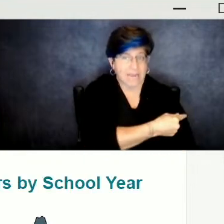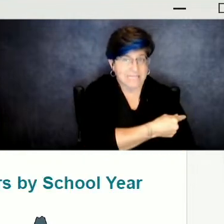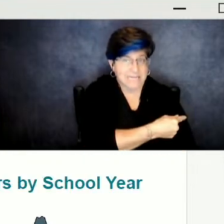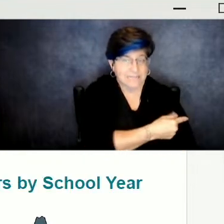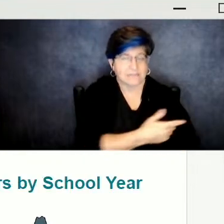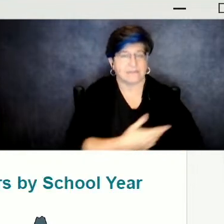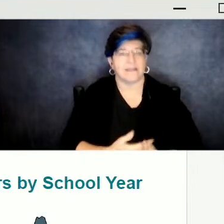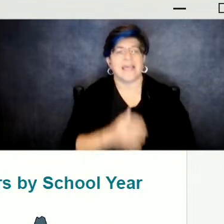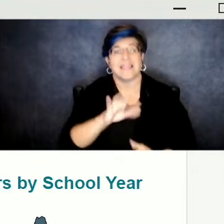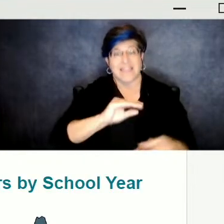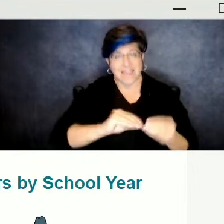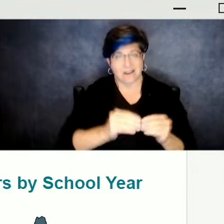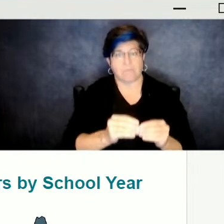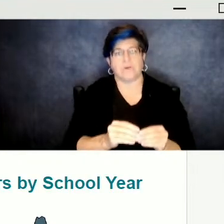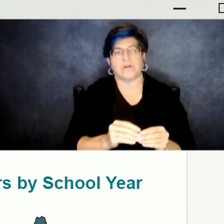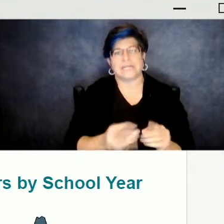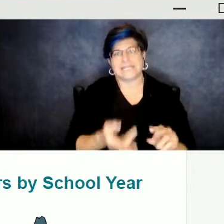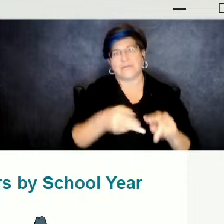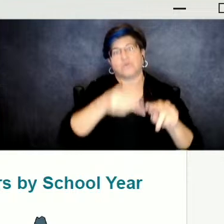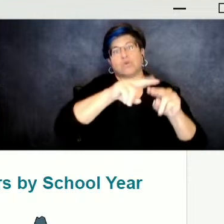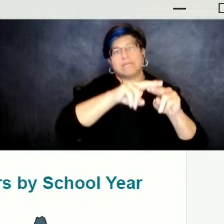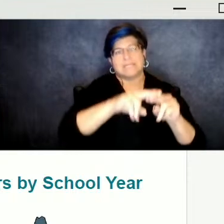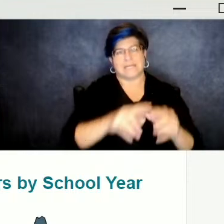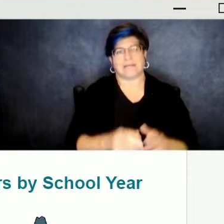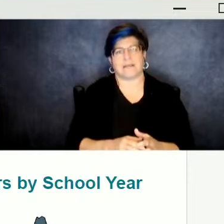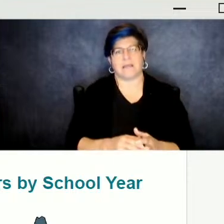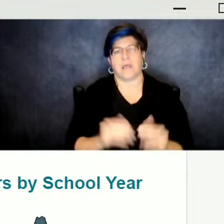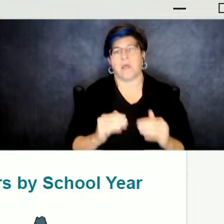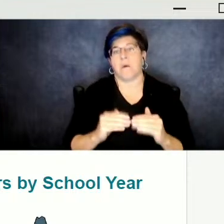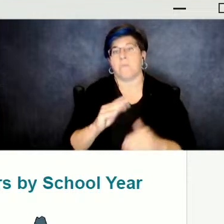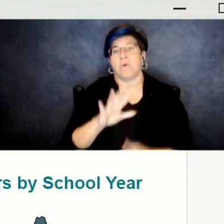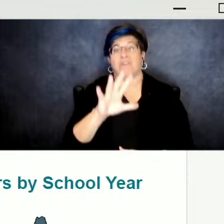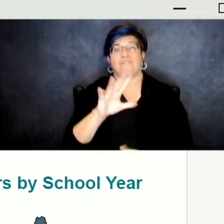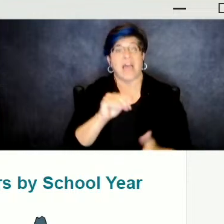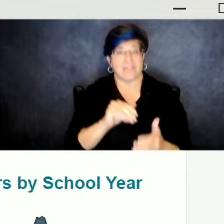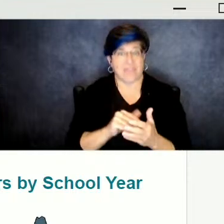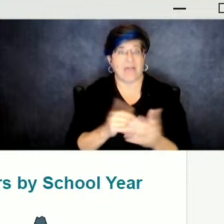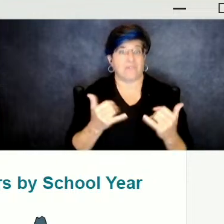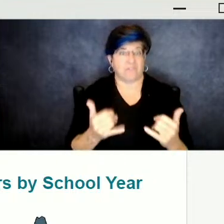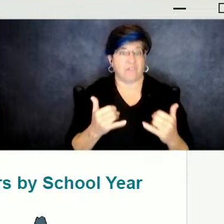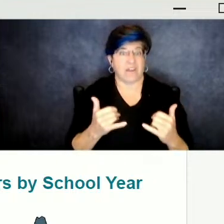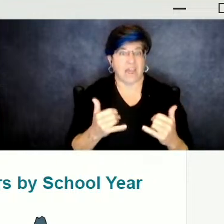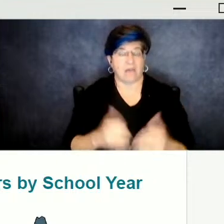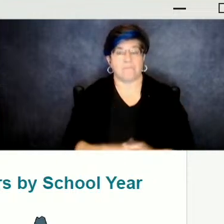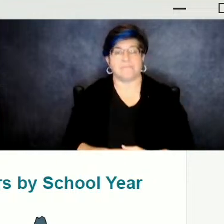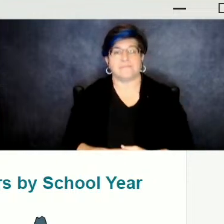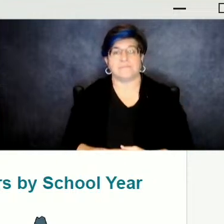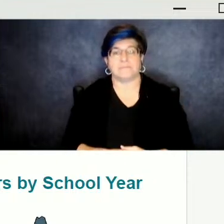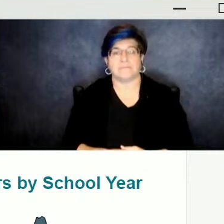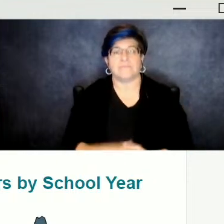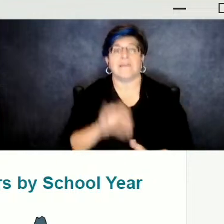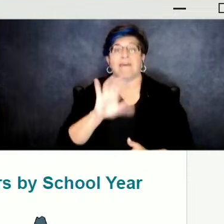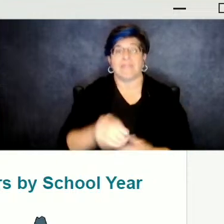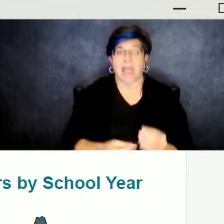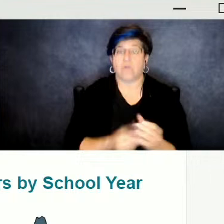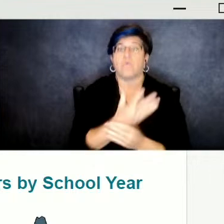REQUIREMENTS FOR VACCINES.